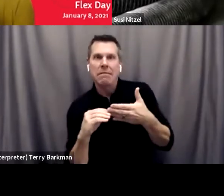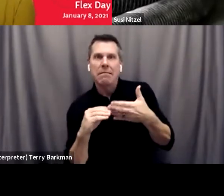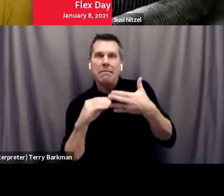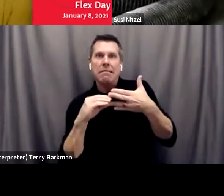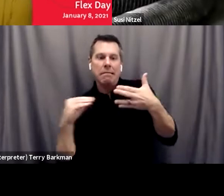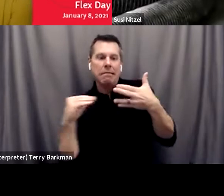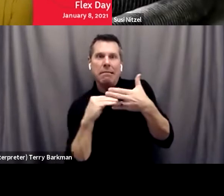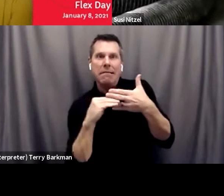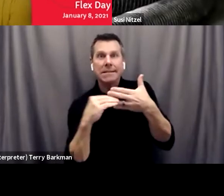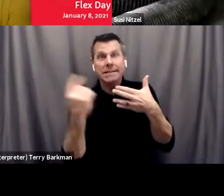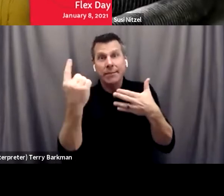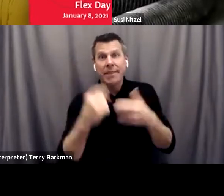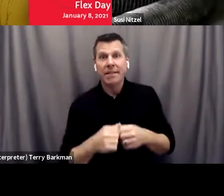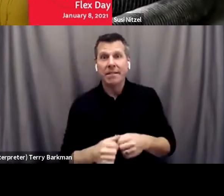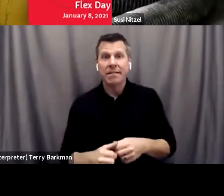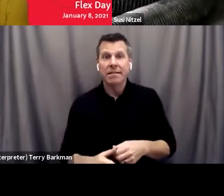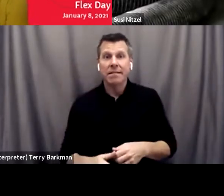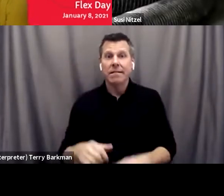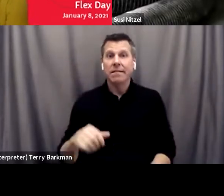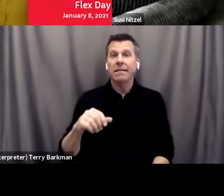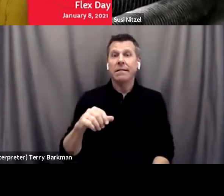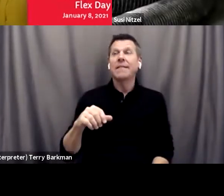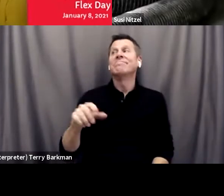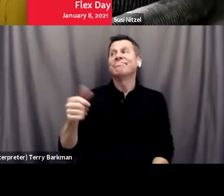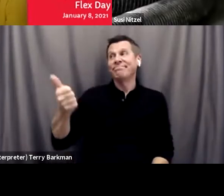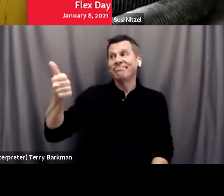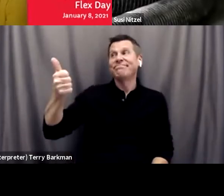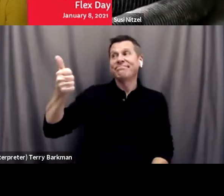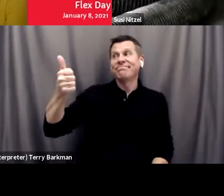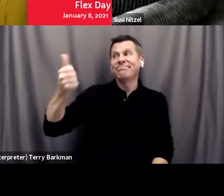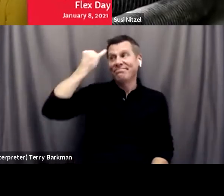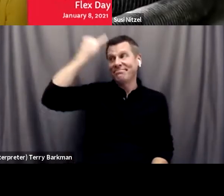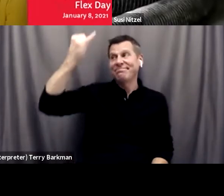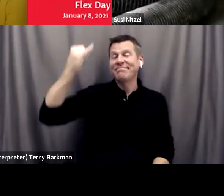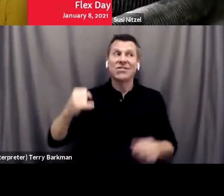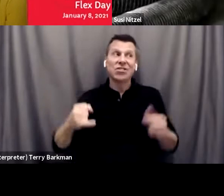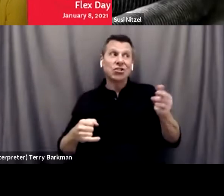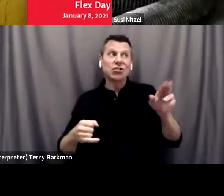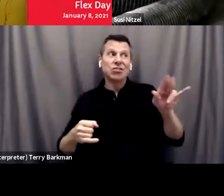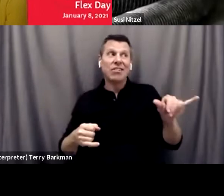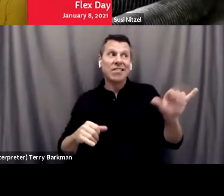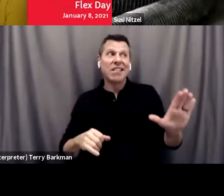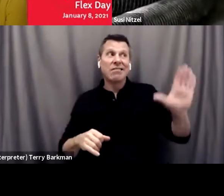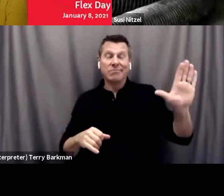Yeah, absolutely. David and Jerry has their hand up as well that I was going to throw that out there as well. Since we've been